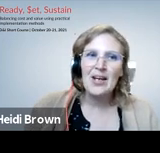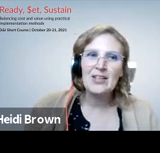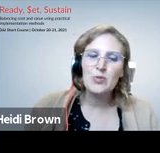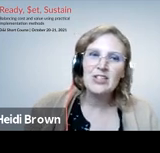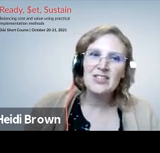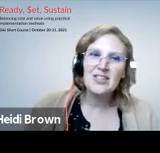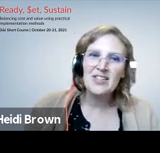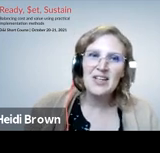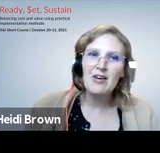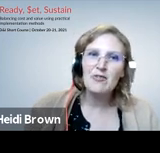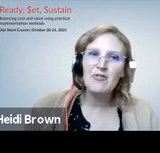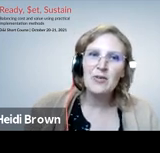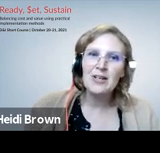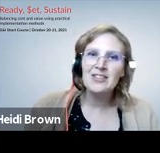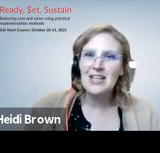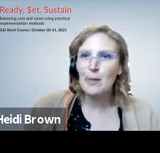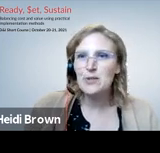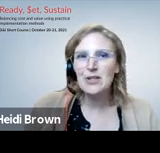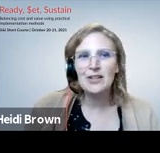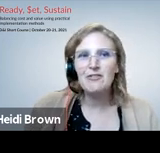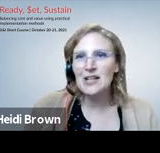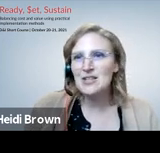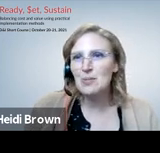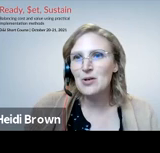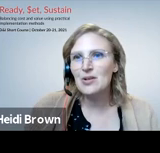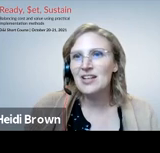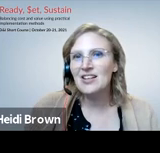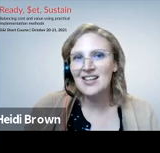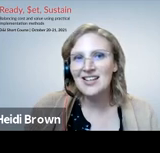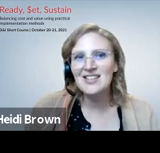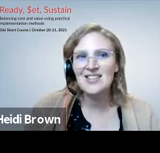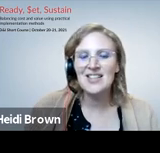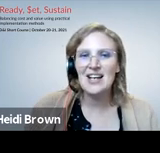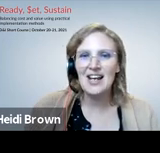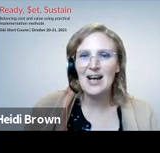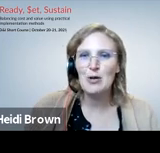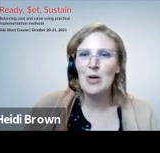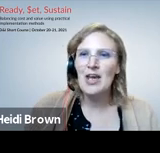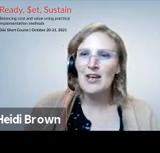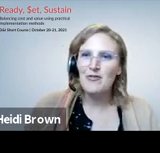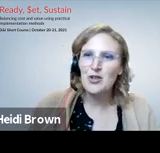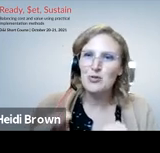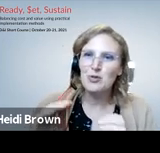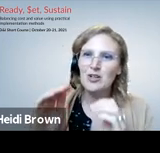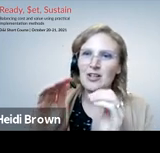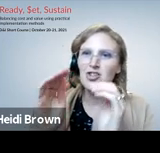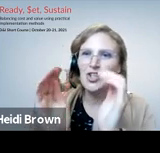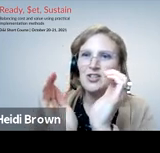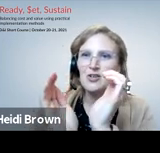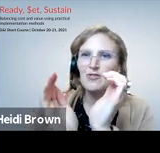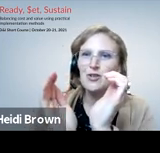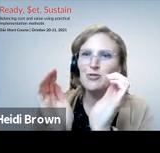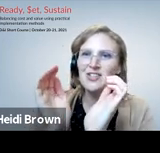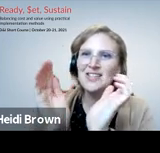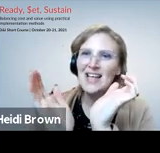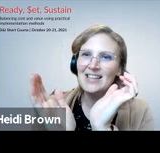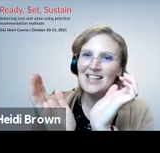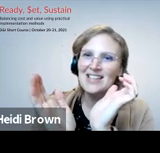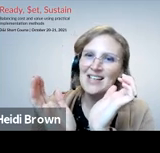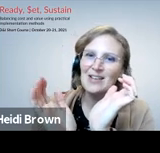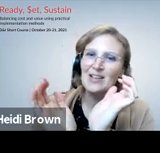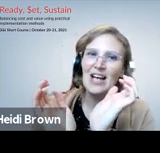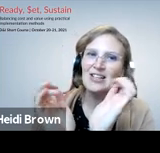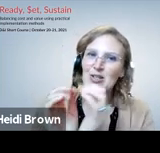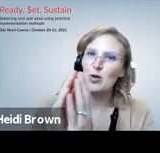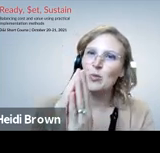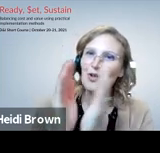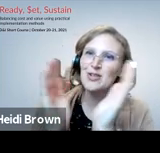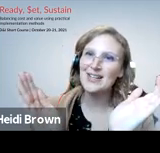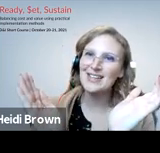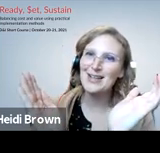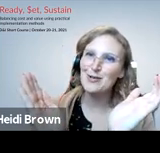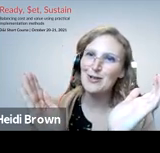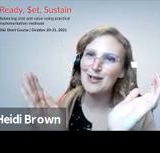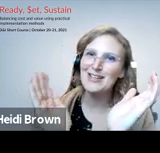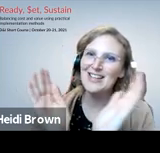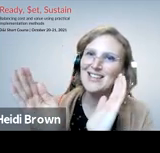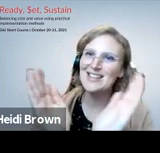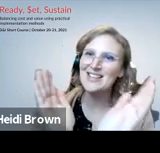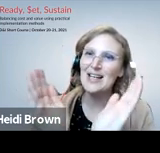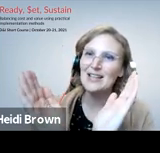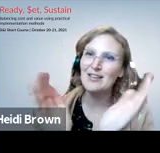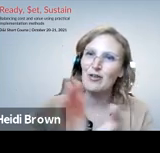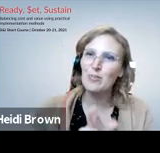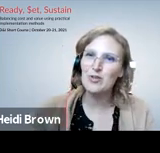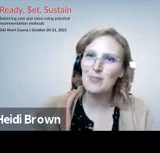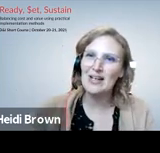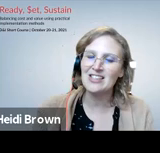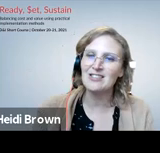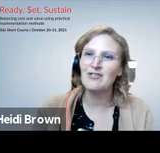Heidi Brown (she/her): And we discussed how very adaptable and flexible, it is and how, if you adjust your view just slightly it's like a Kaleidoscope where suddenly you're looking at things in a slightly different perspective.